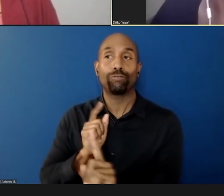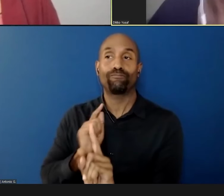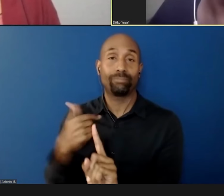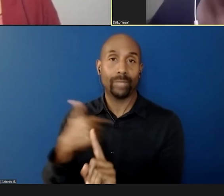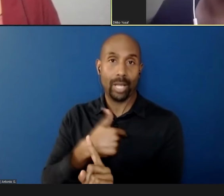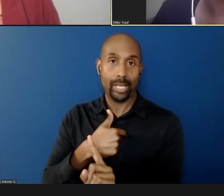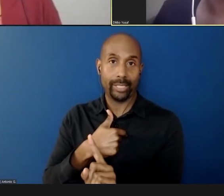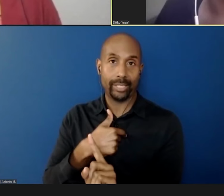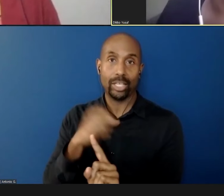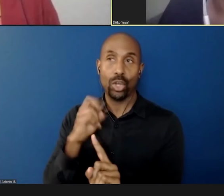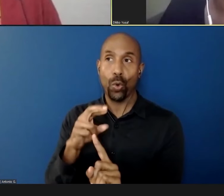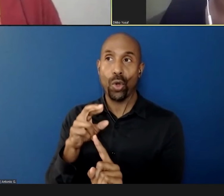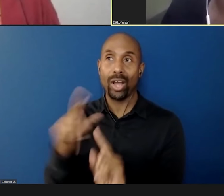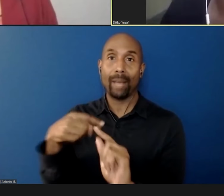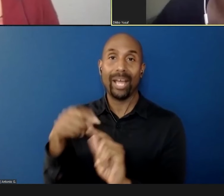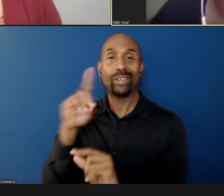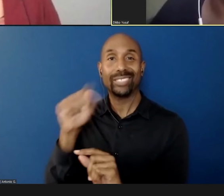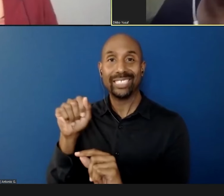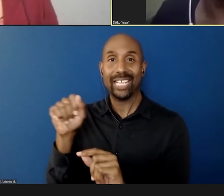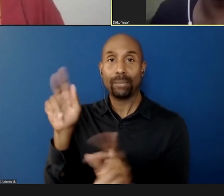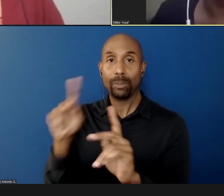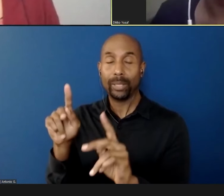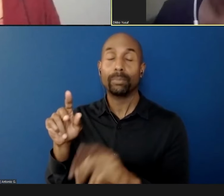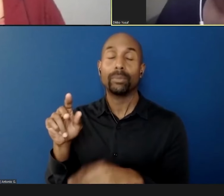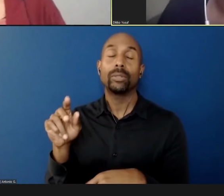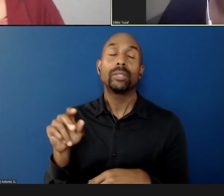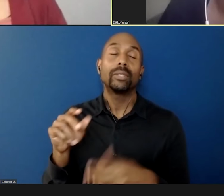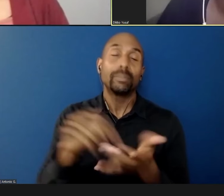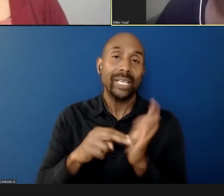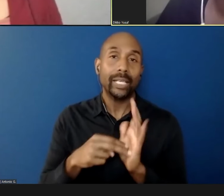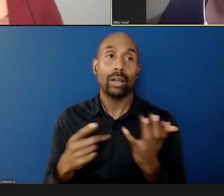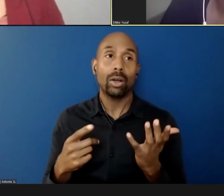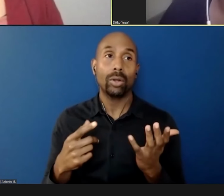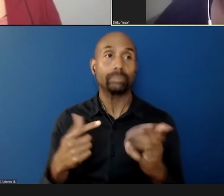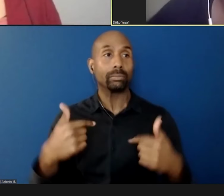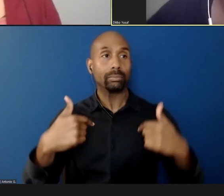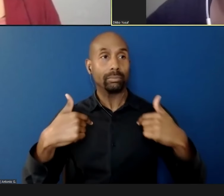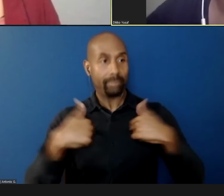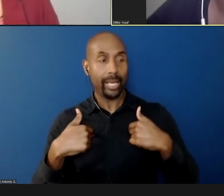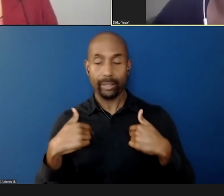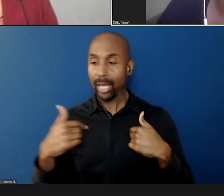a disability, so I'm the problem obviously and I'm the burden. It's all about having